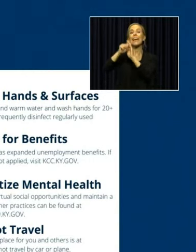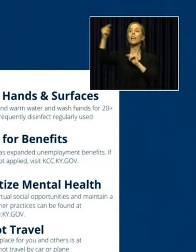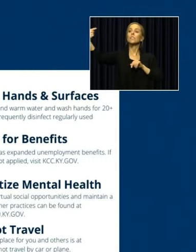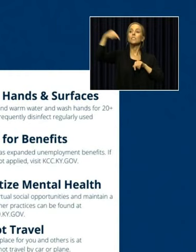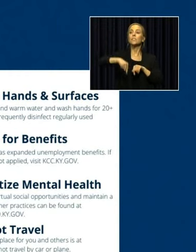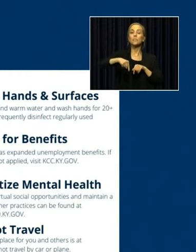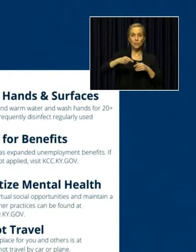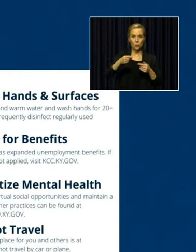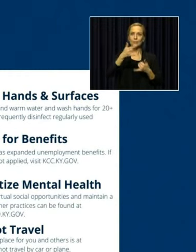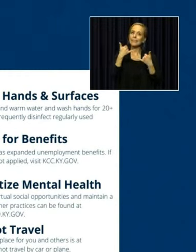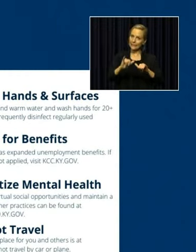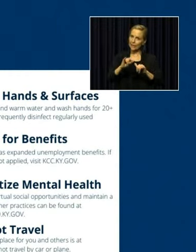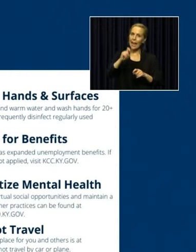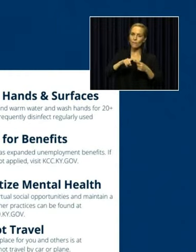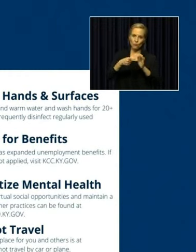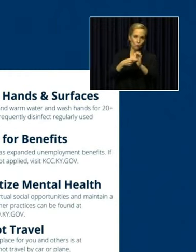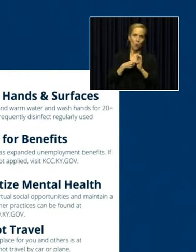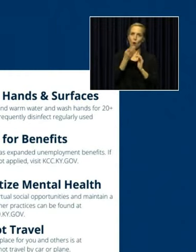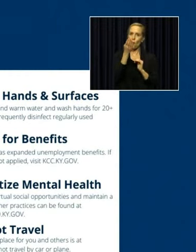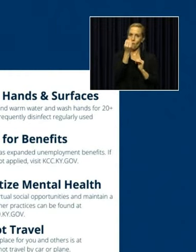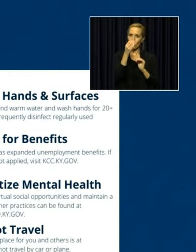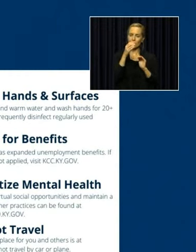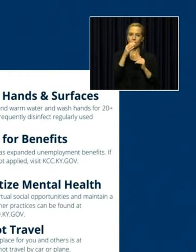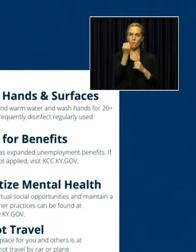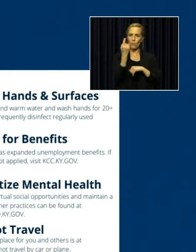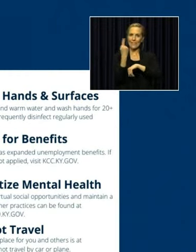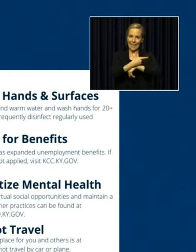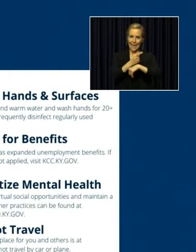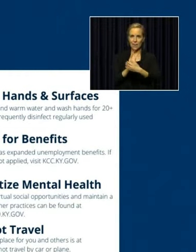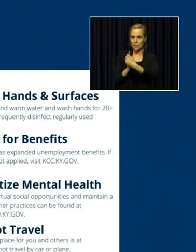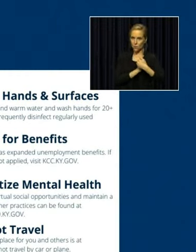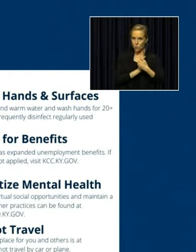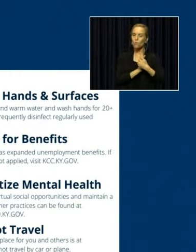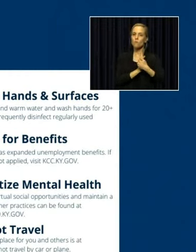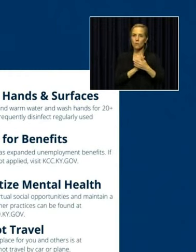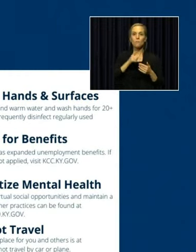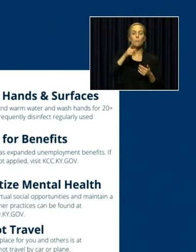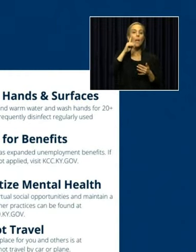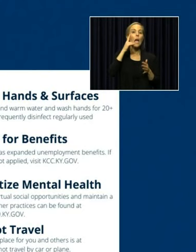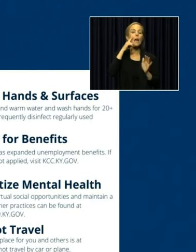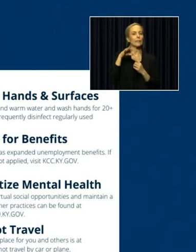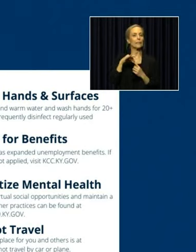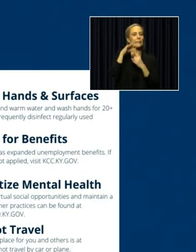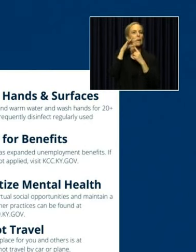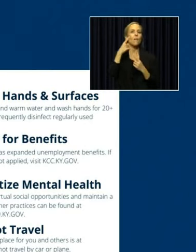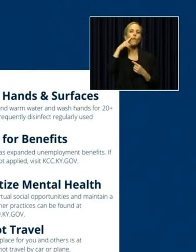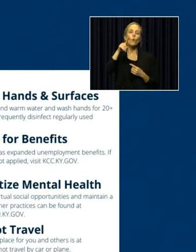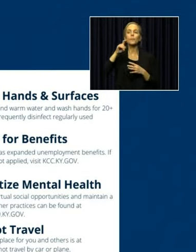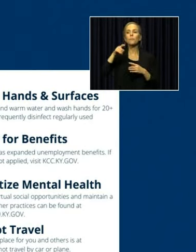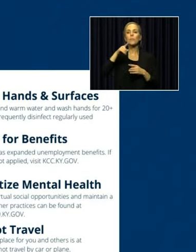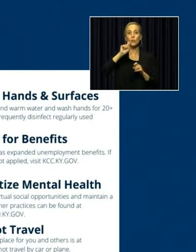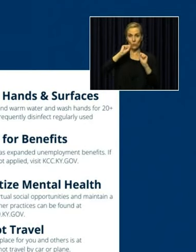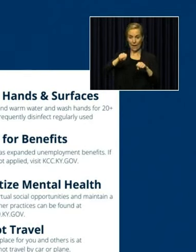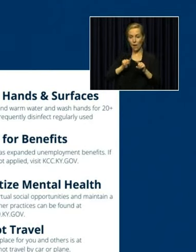THAT DOESN'T MEAN WE DON'T NEED MORE PEOPLE TO MAKE SURE THEY'RE FOLLOWING THE RECOMMENDATIONS. BUT I KNOW ONE OF THE REASONS WE